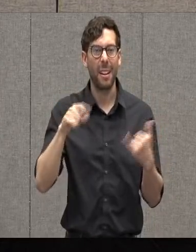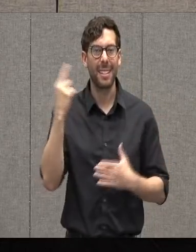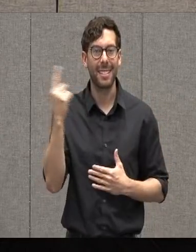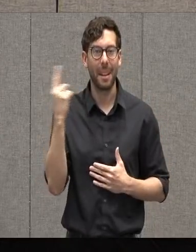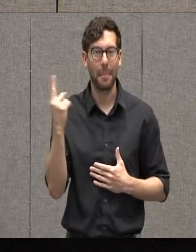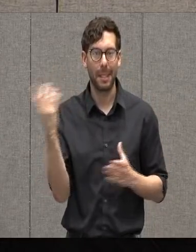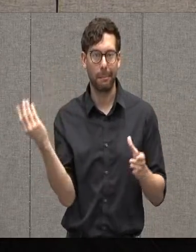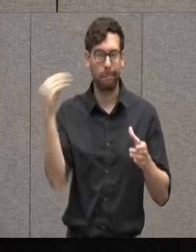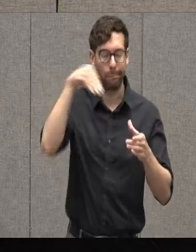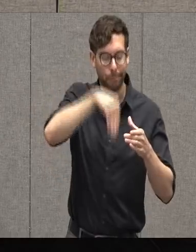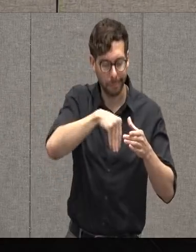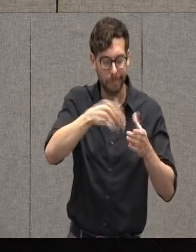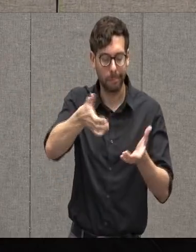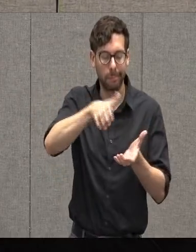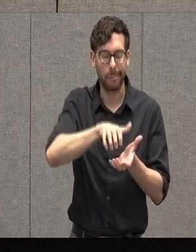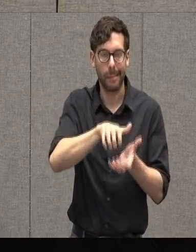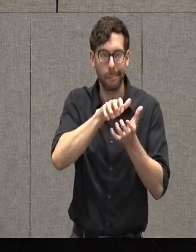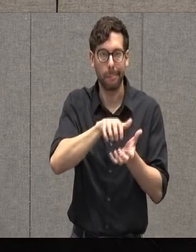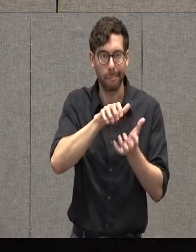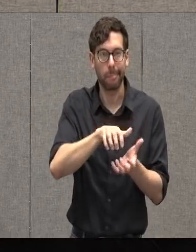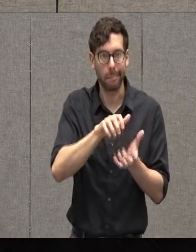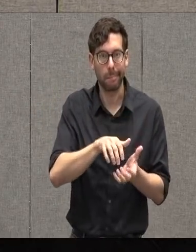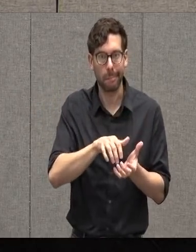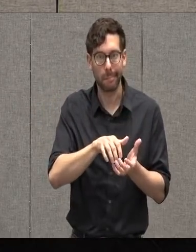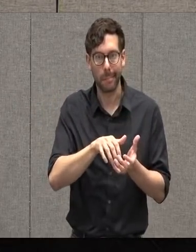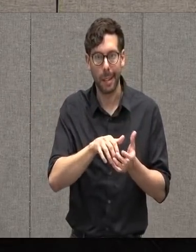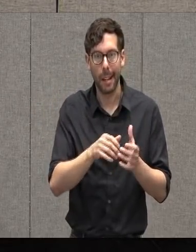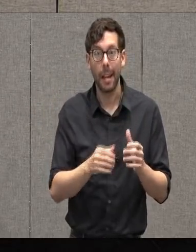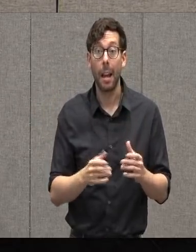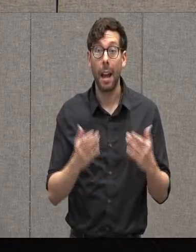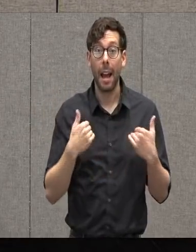So, I had two pieces of foil.